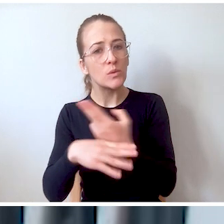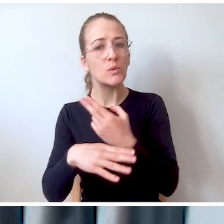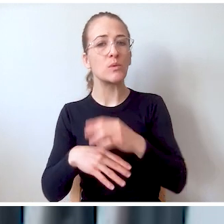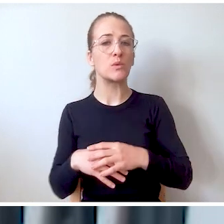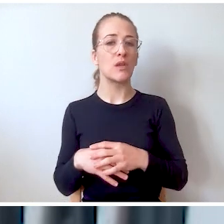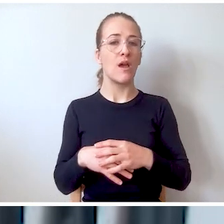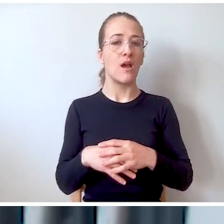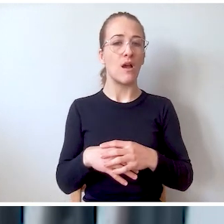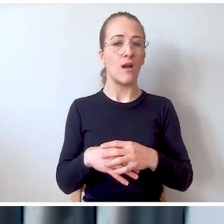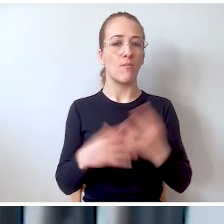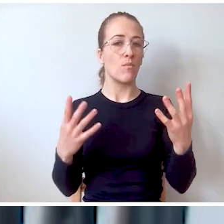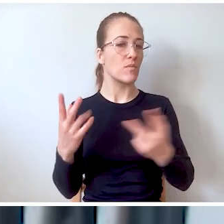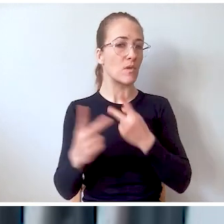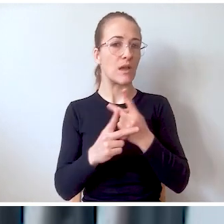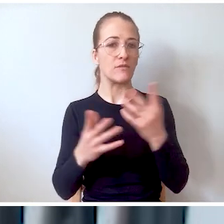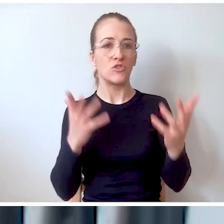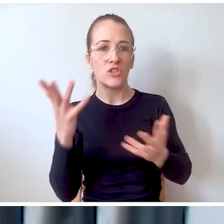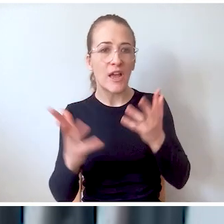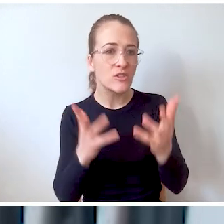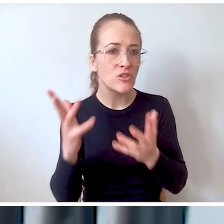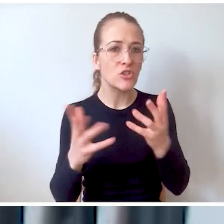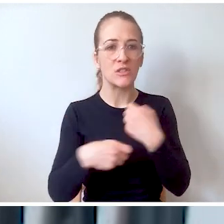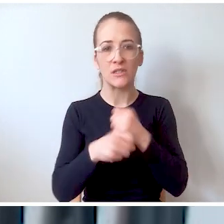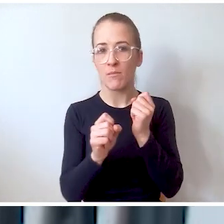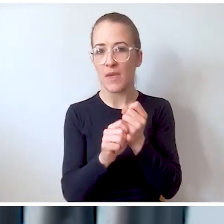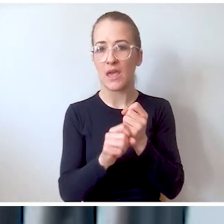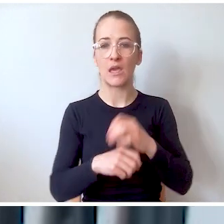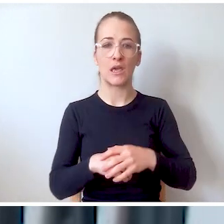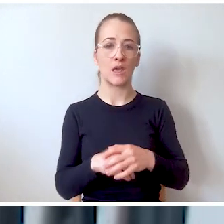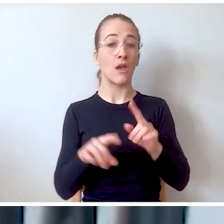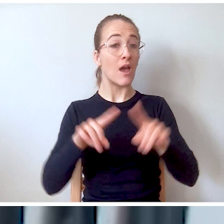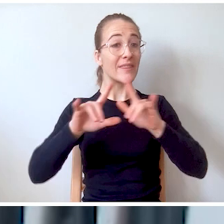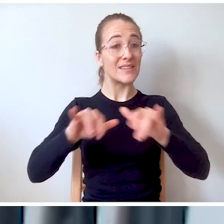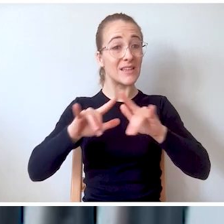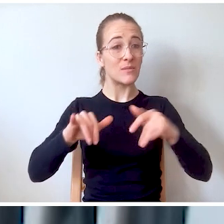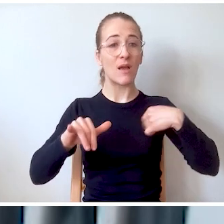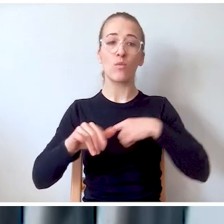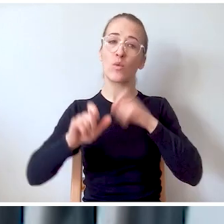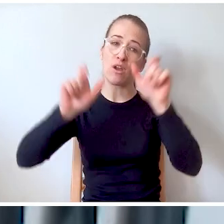the right kind of gestures to make. But at the same time, we're all human beings